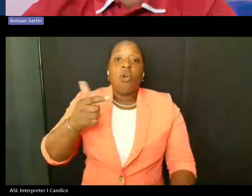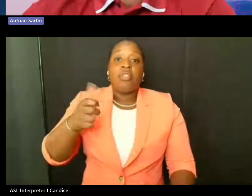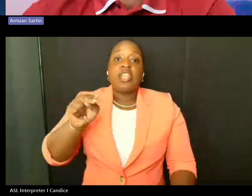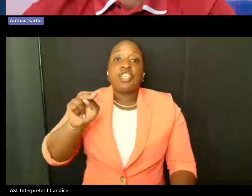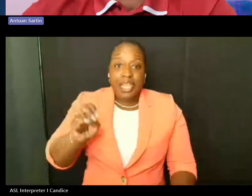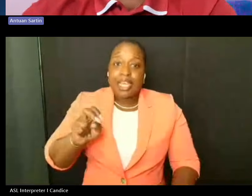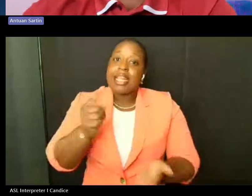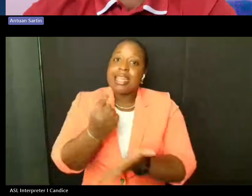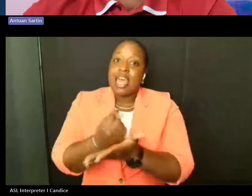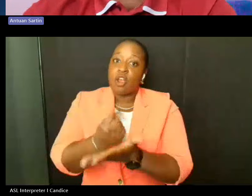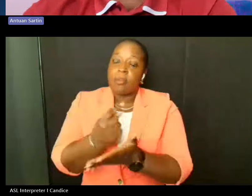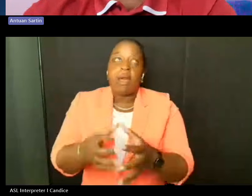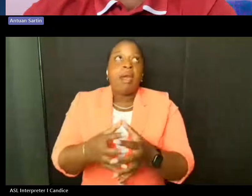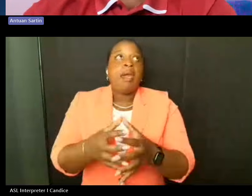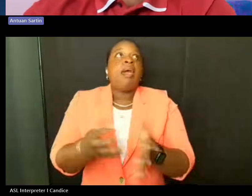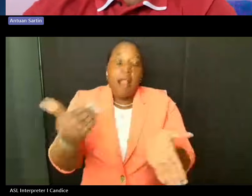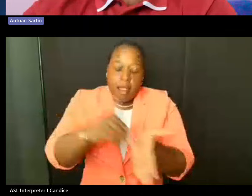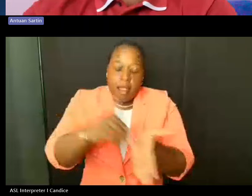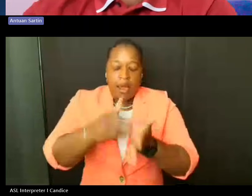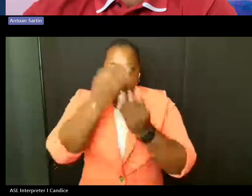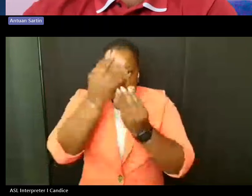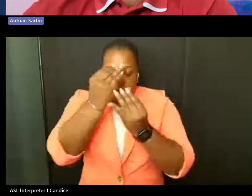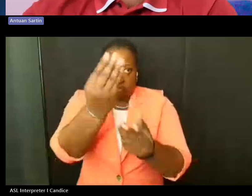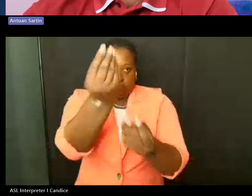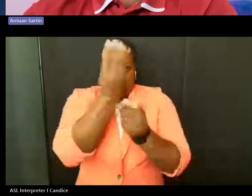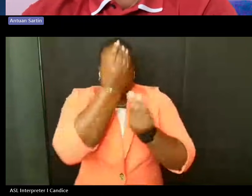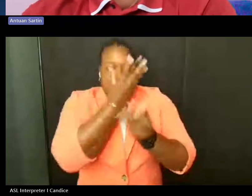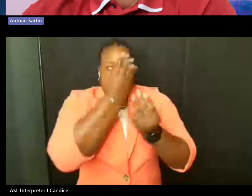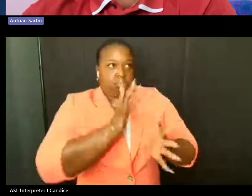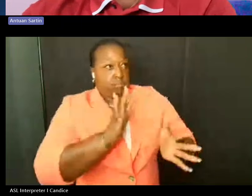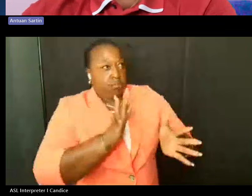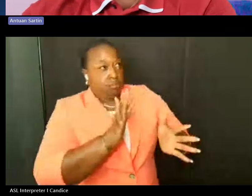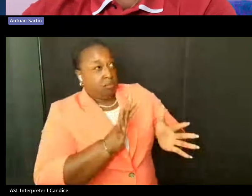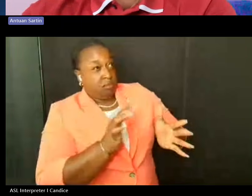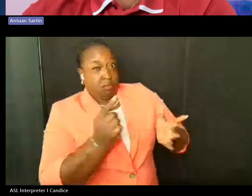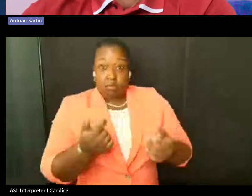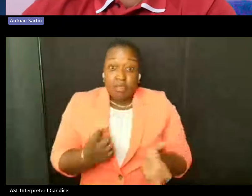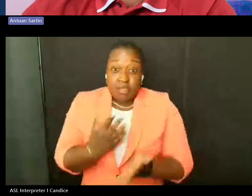it was a lot of information to take in, a lot of stuff I didn't quite understand. But then,